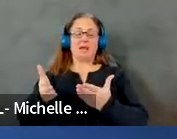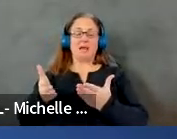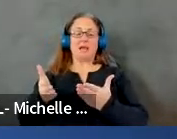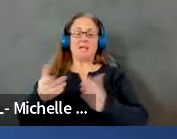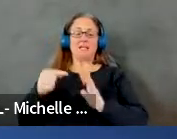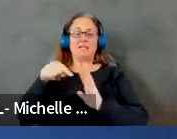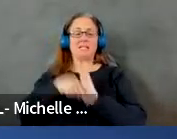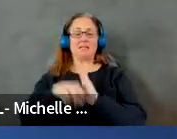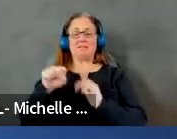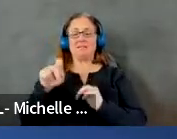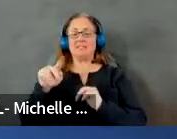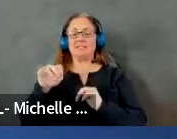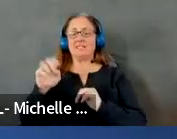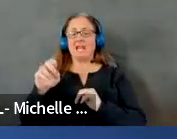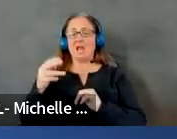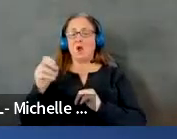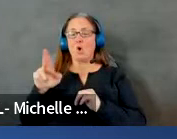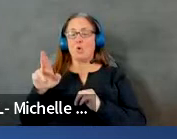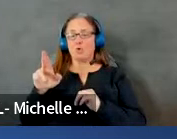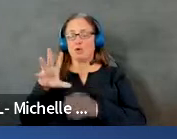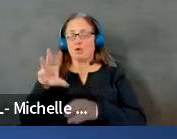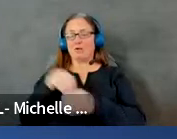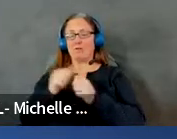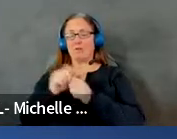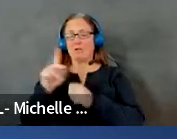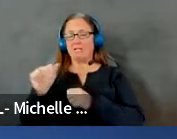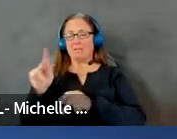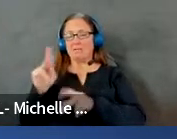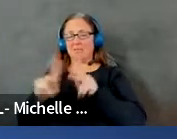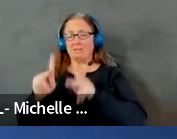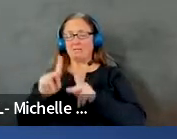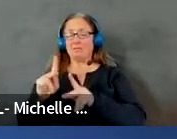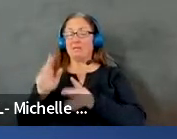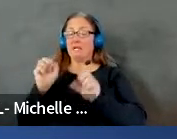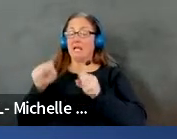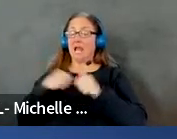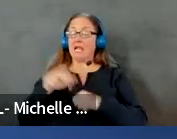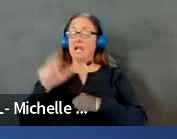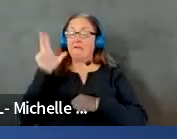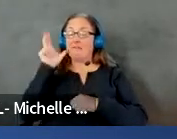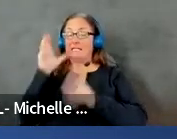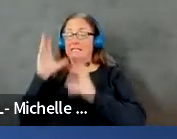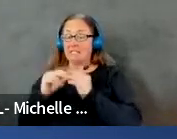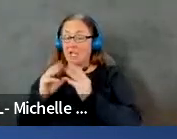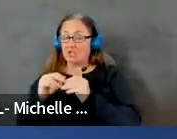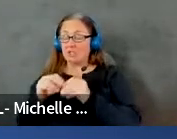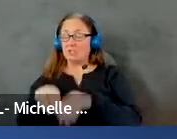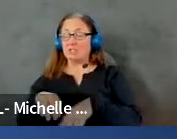engagement with disabled people. And that can come in the form of listening sessions or gathering